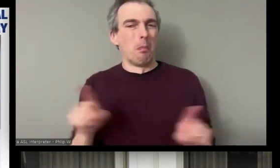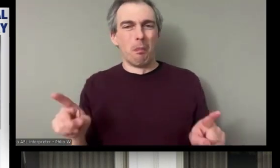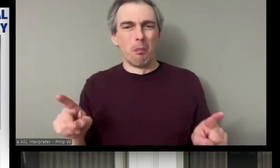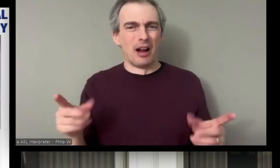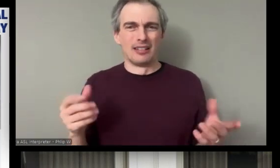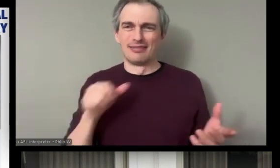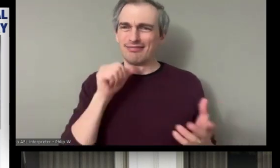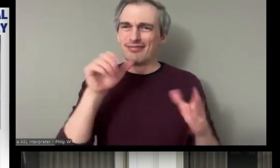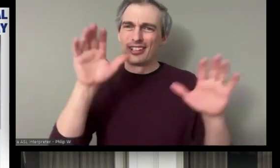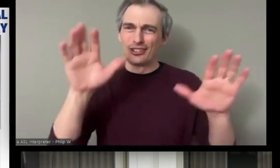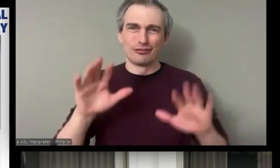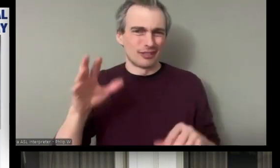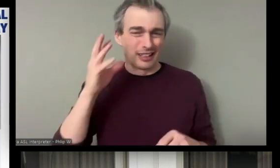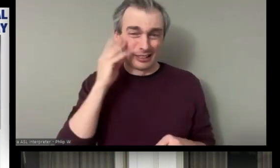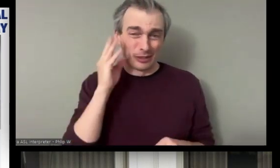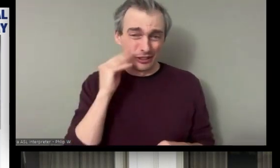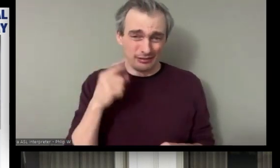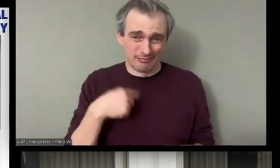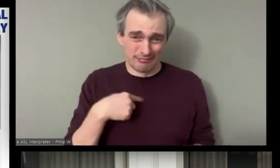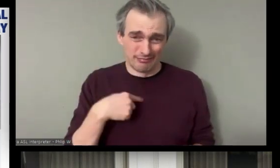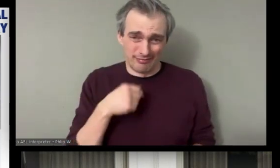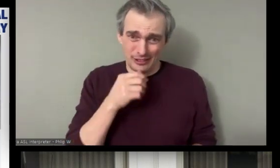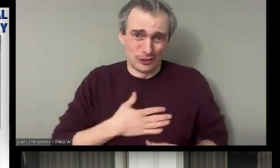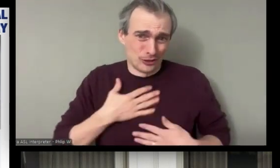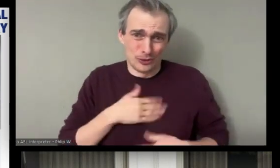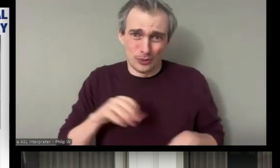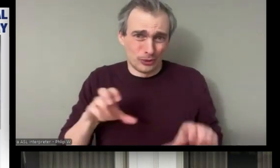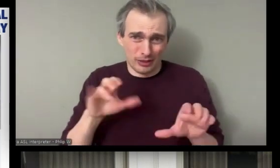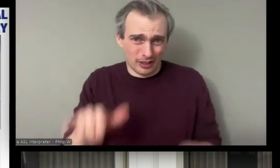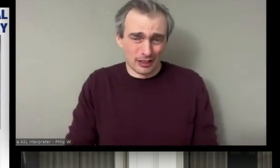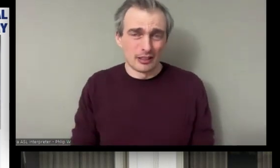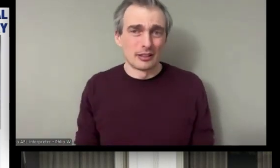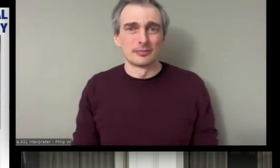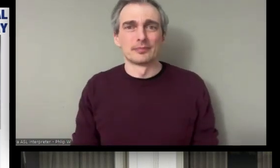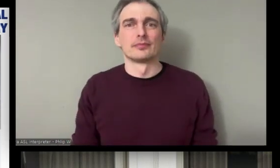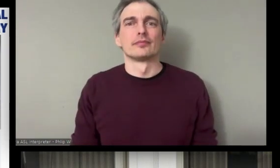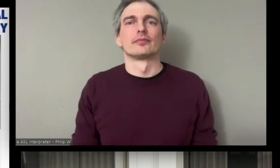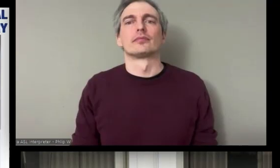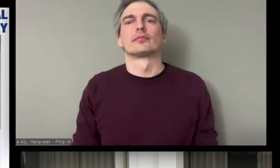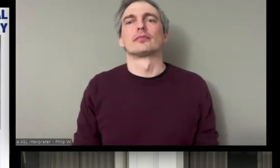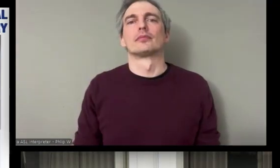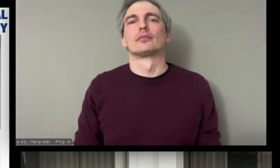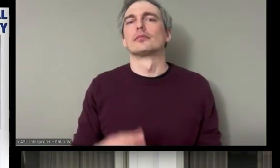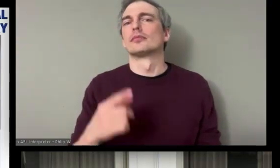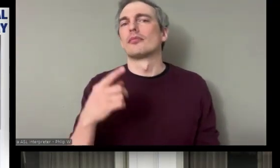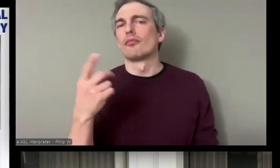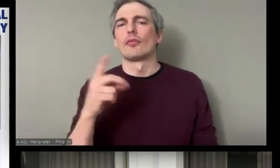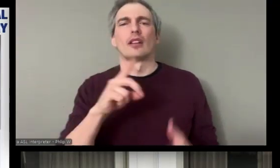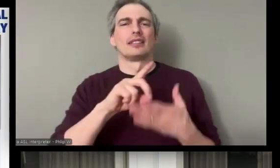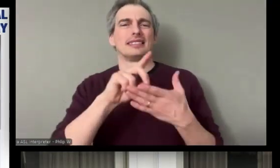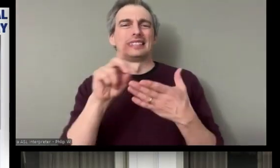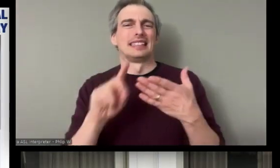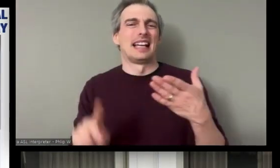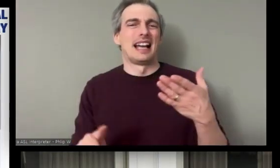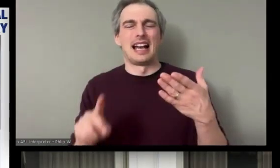I didn't enjoy doing that. And one of the design patterns that's sort of built in now is